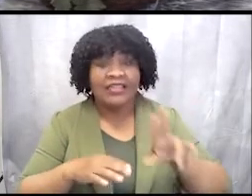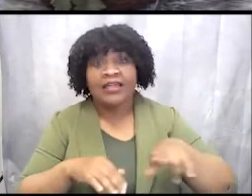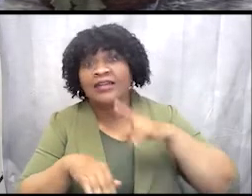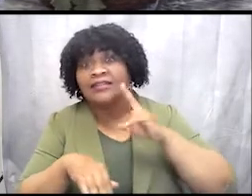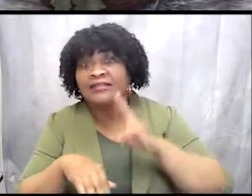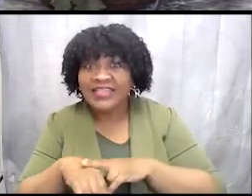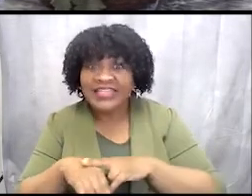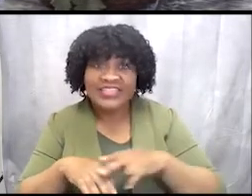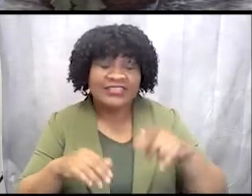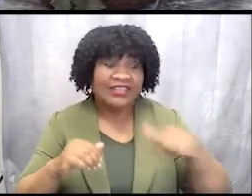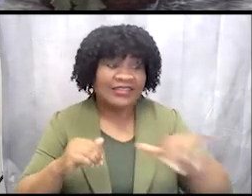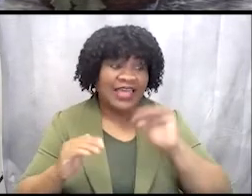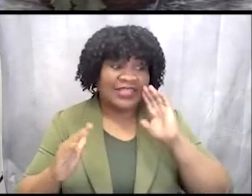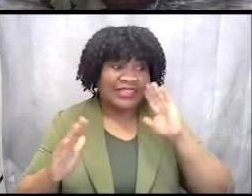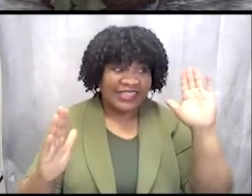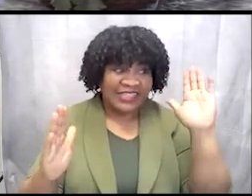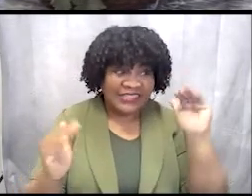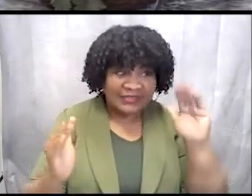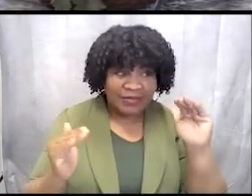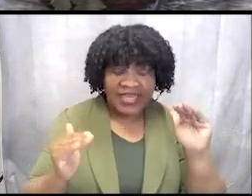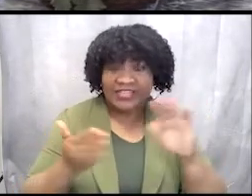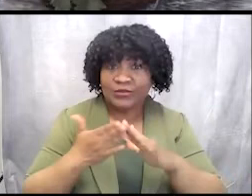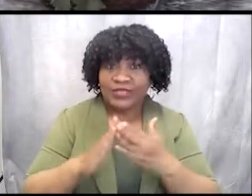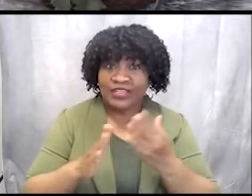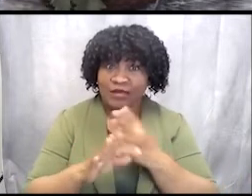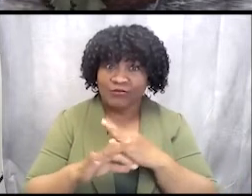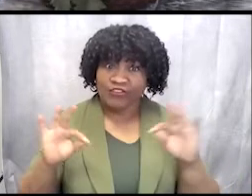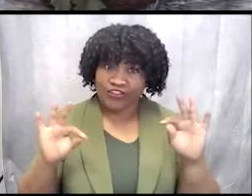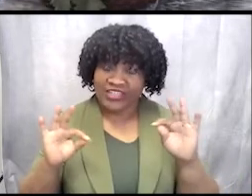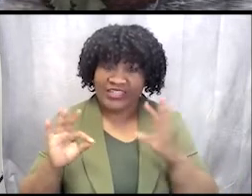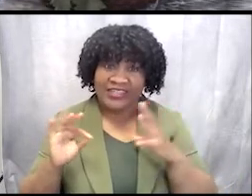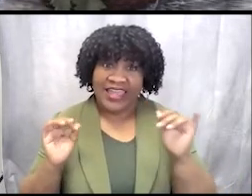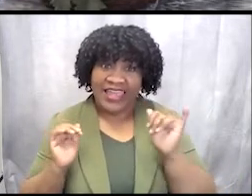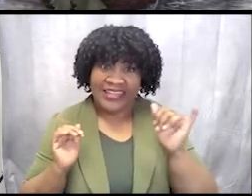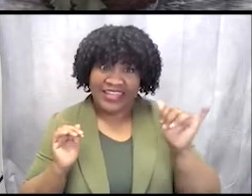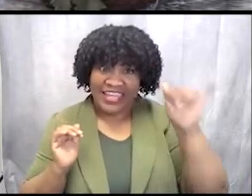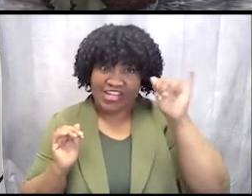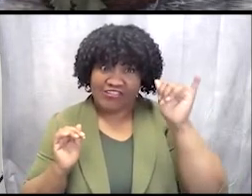that expects to be free and ignorant expects the impossible.